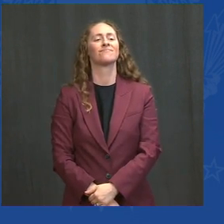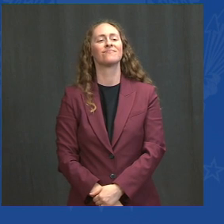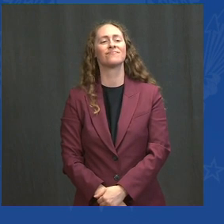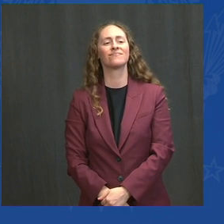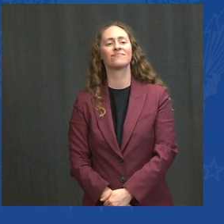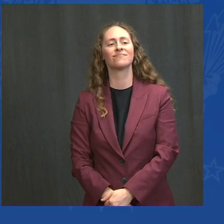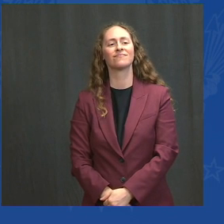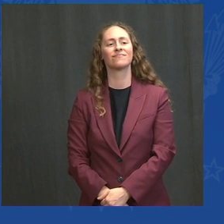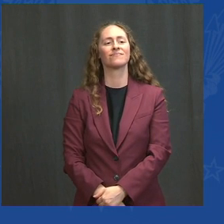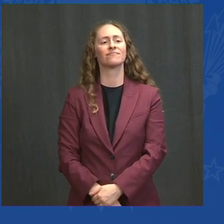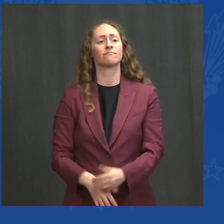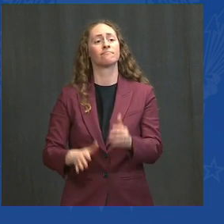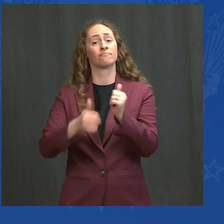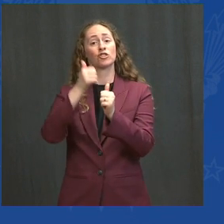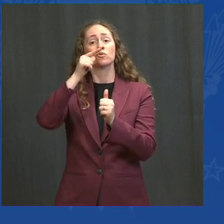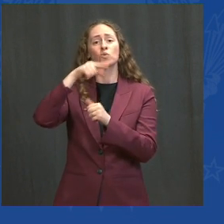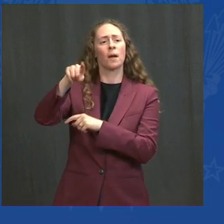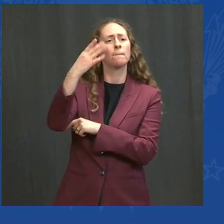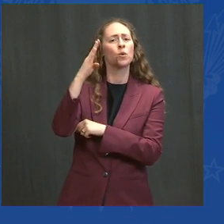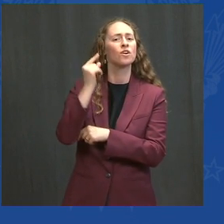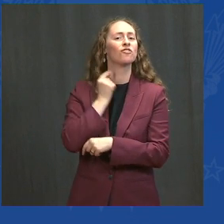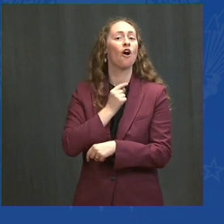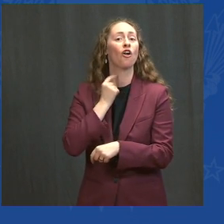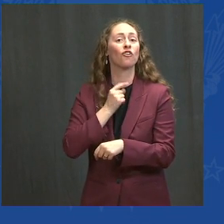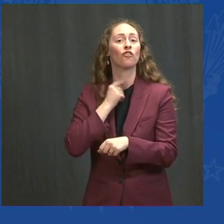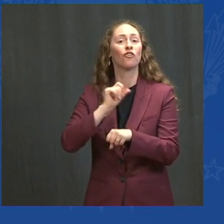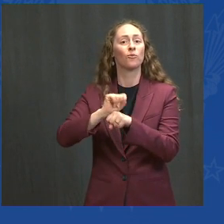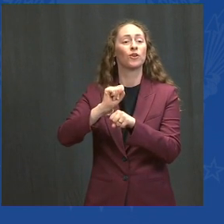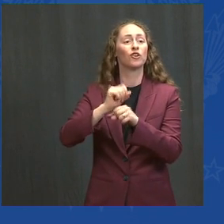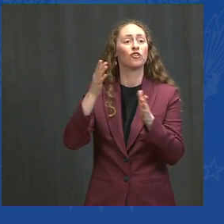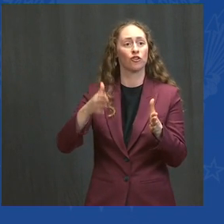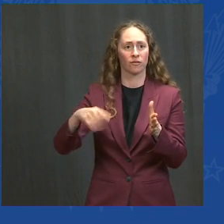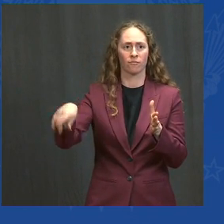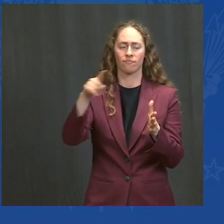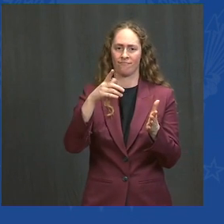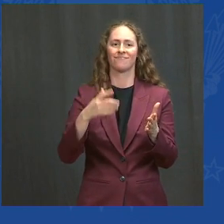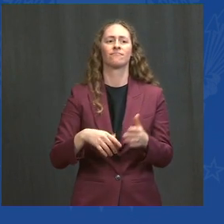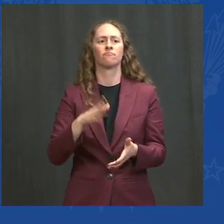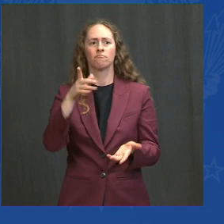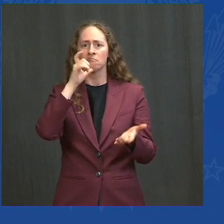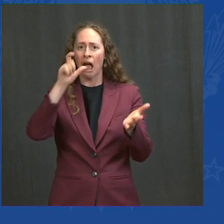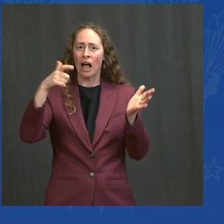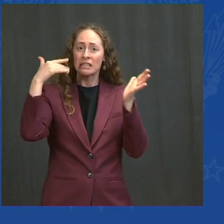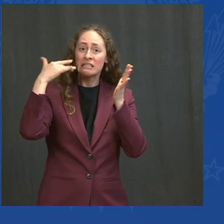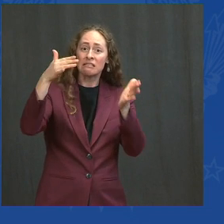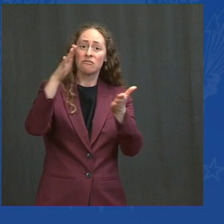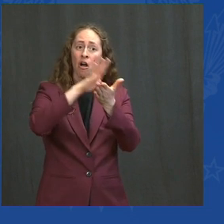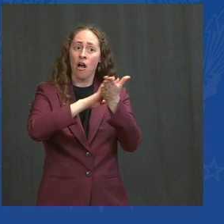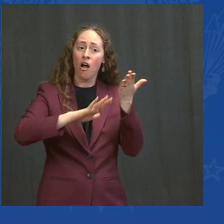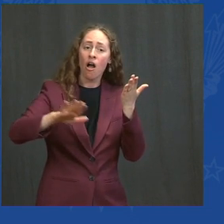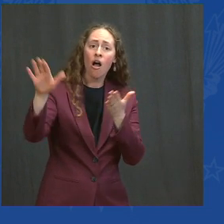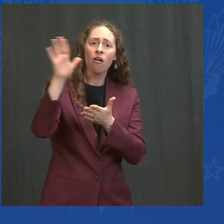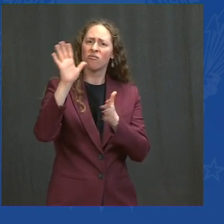the majority of whom will not have to have a college degree to have those jobs. A lot of those folks are being left behind now.